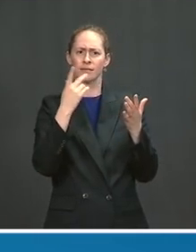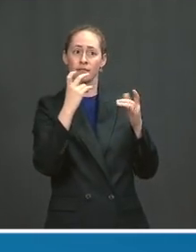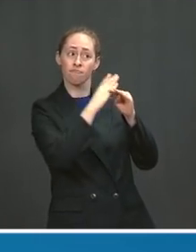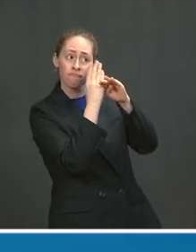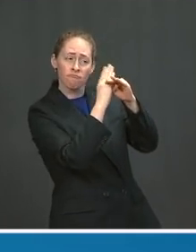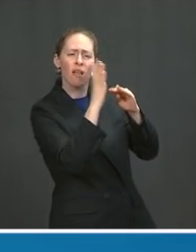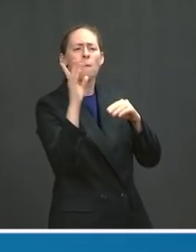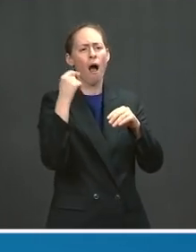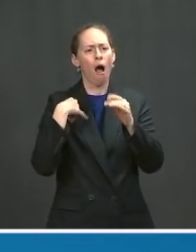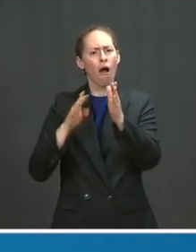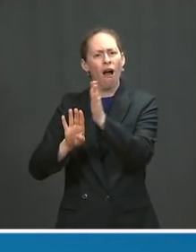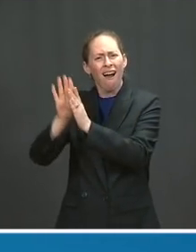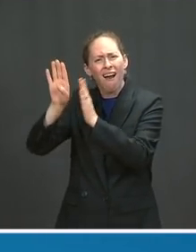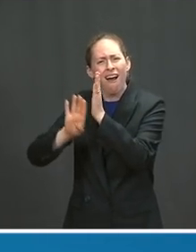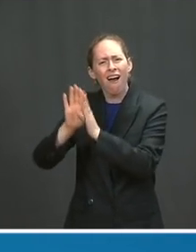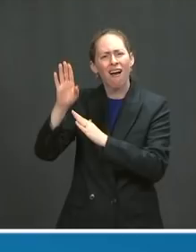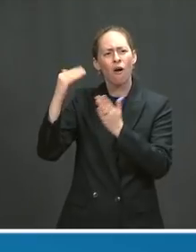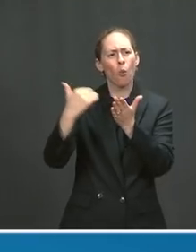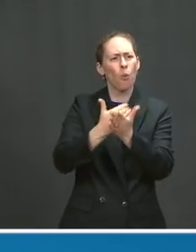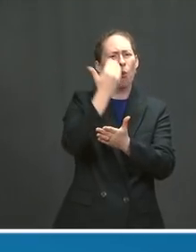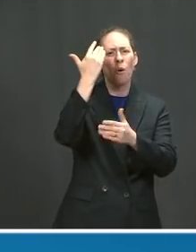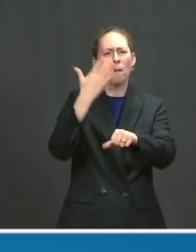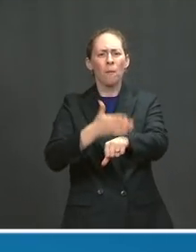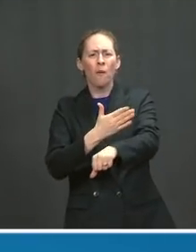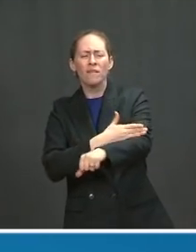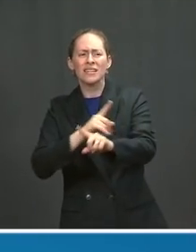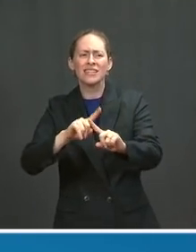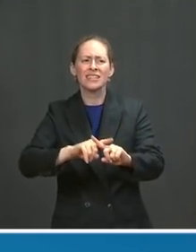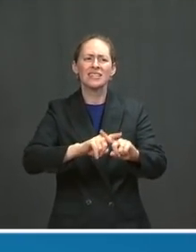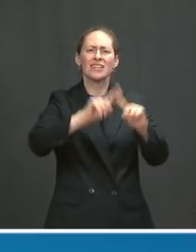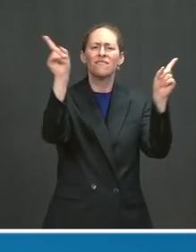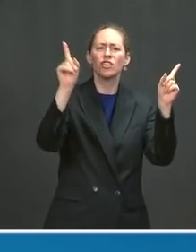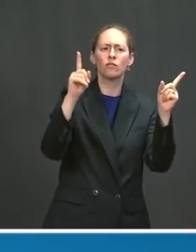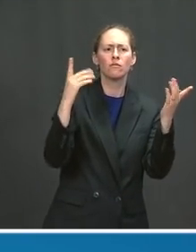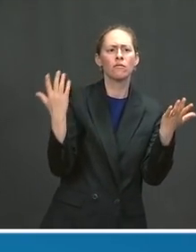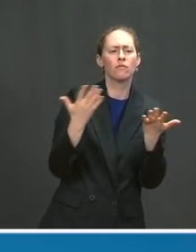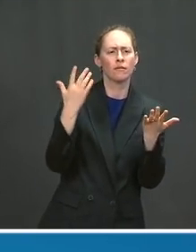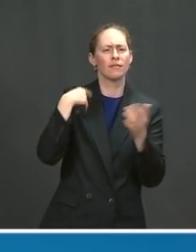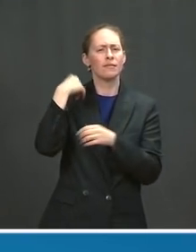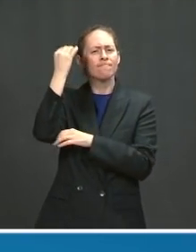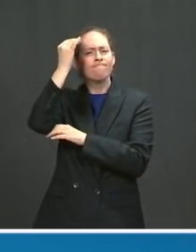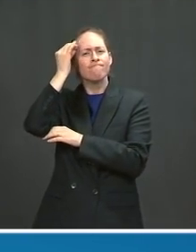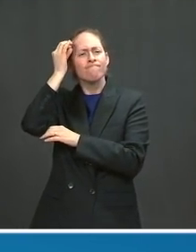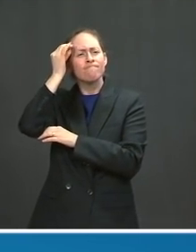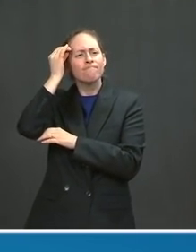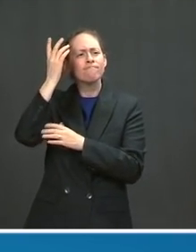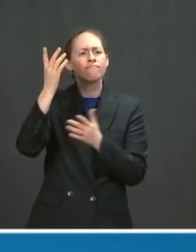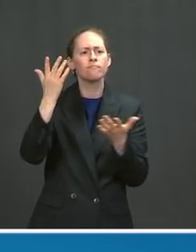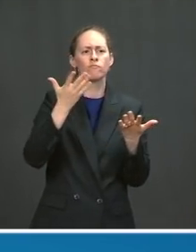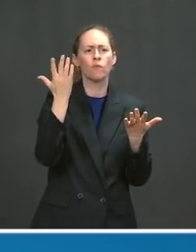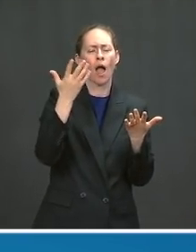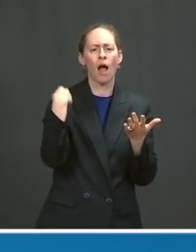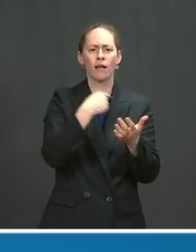that you've been learning, things like quantum computing and artificial intelligence and robotics,